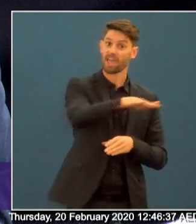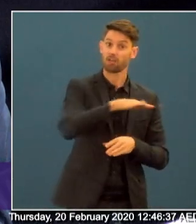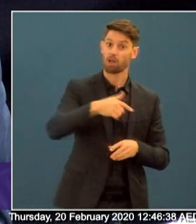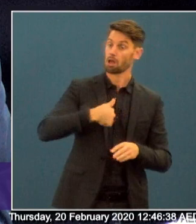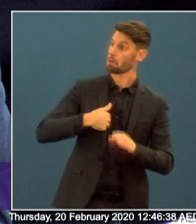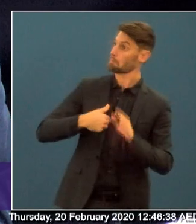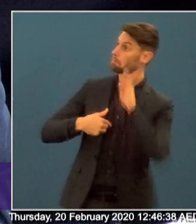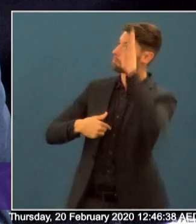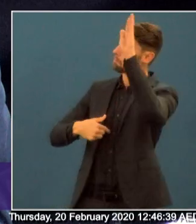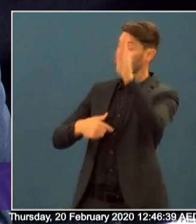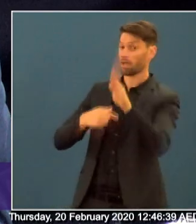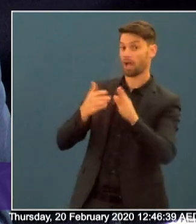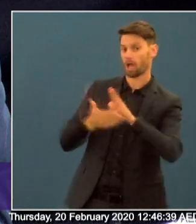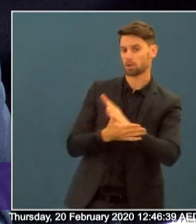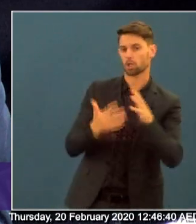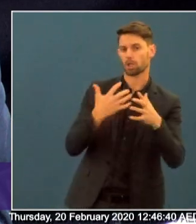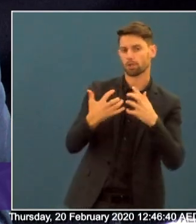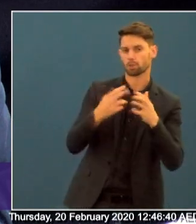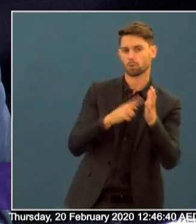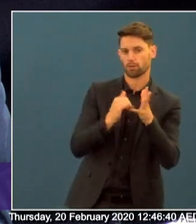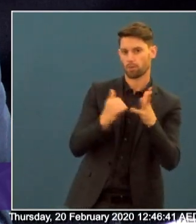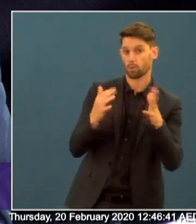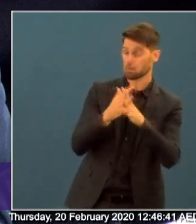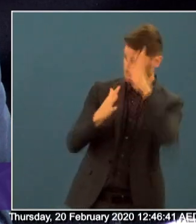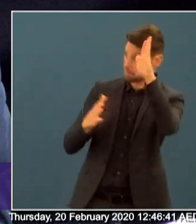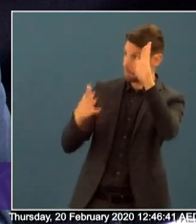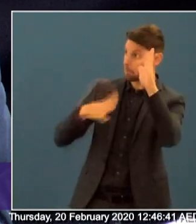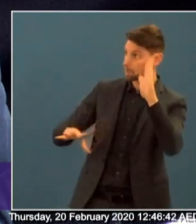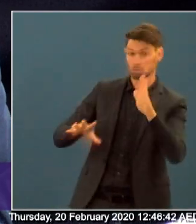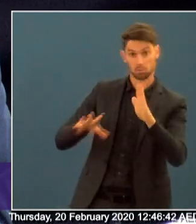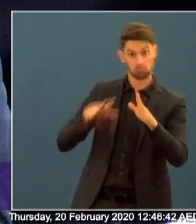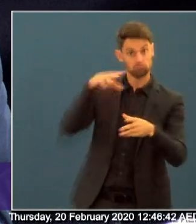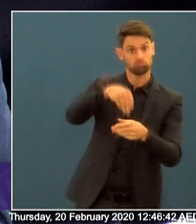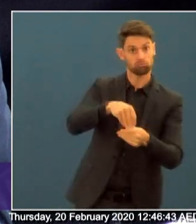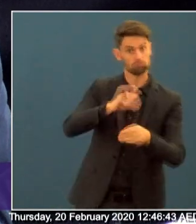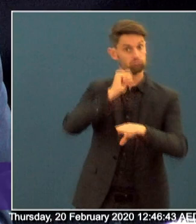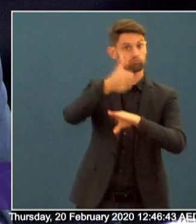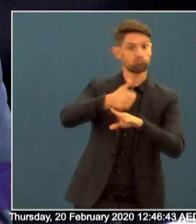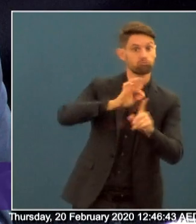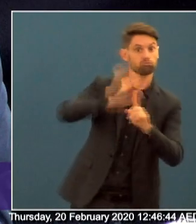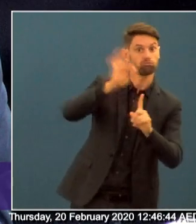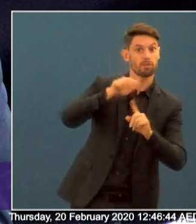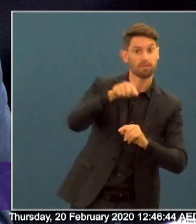Whilst I wasn't the first person to receive an offer of job,